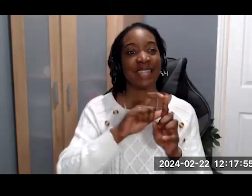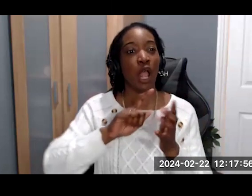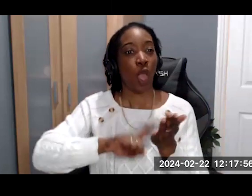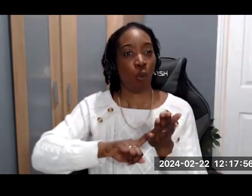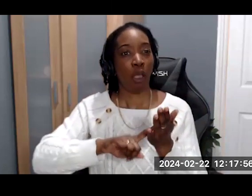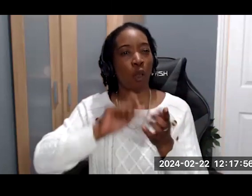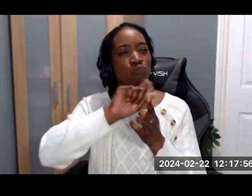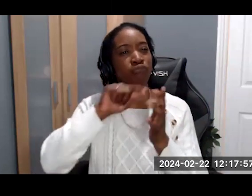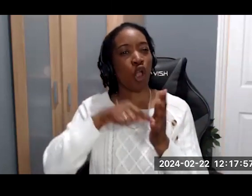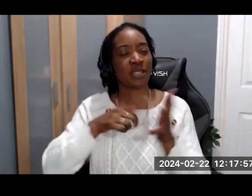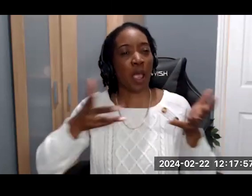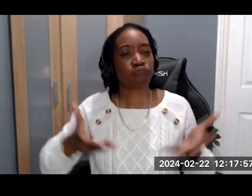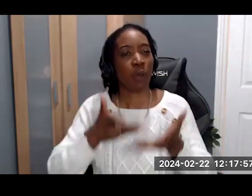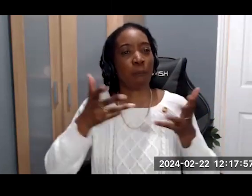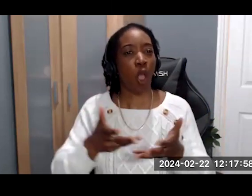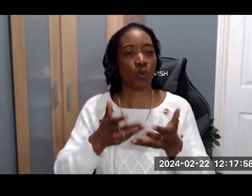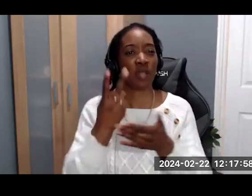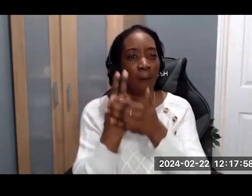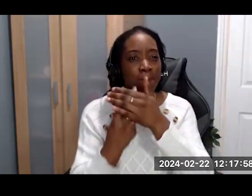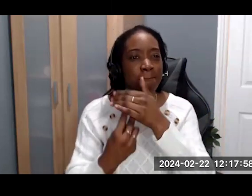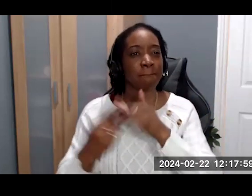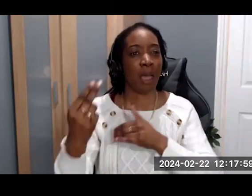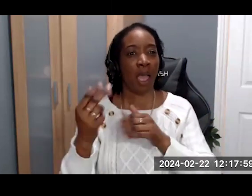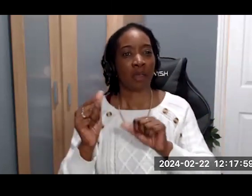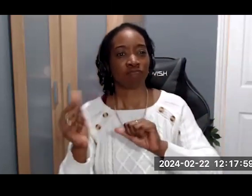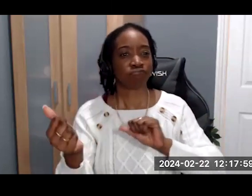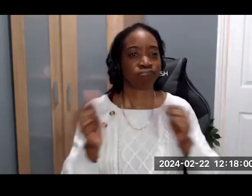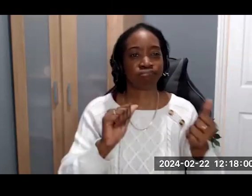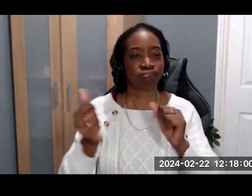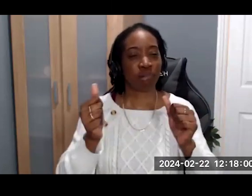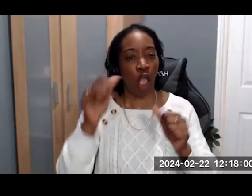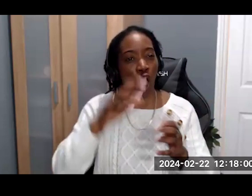promotes a bilateral cultural exchange through the sharing of knowledge between disabled and